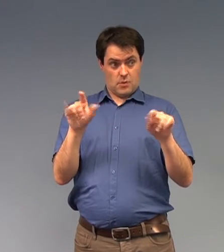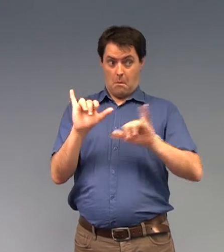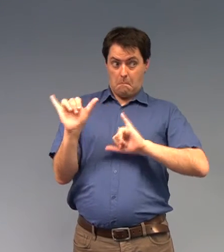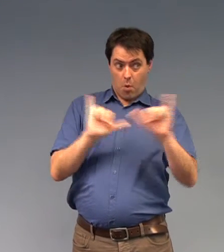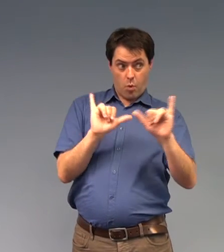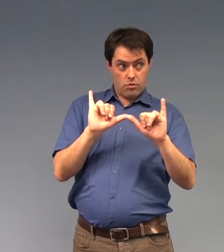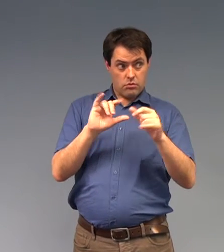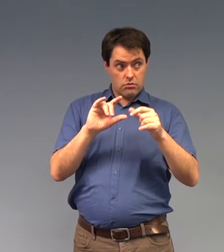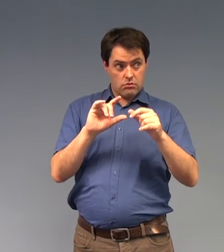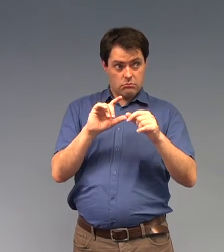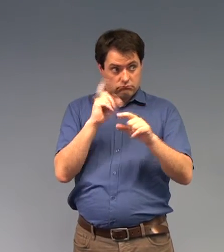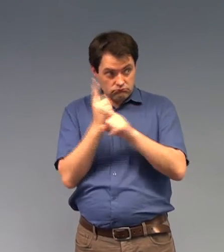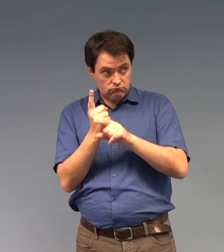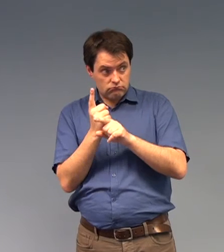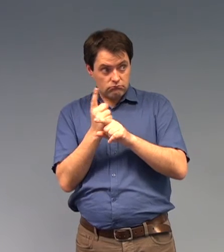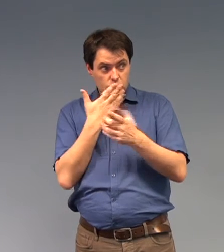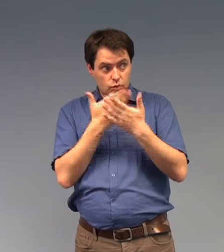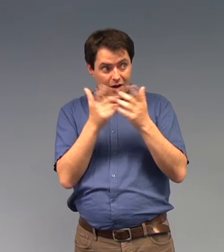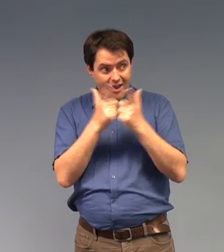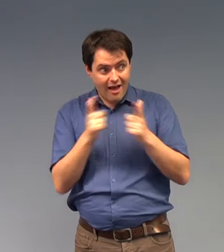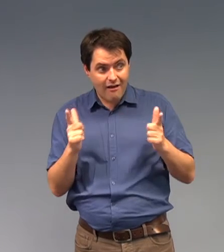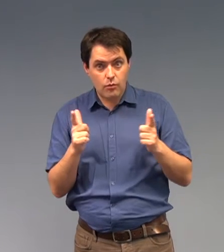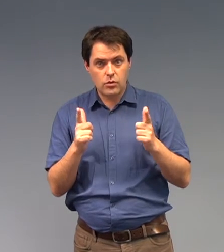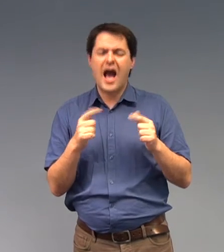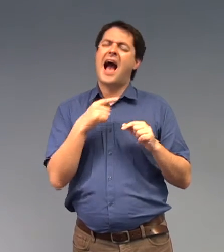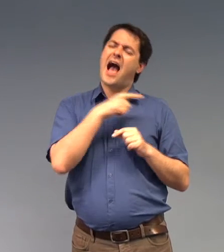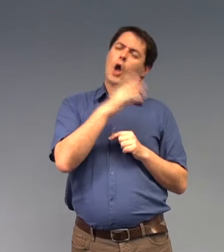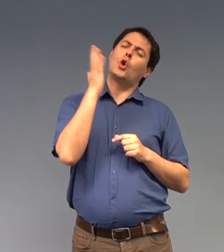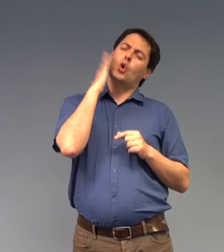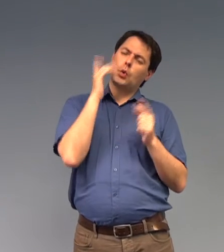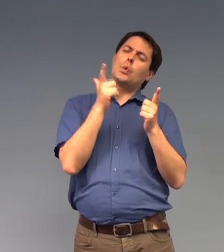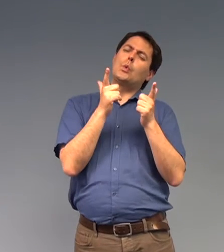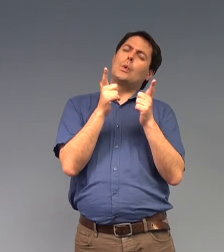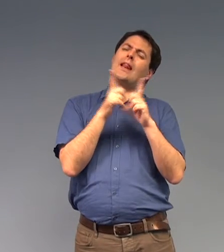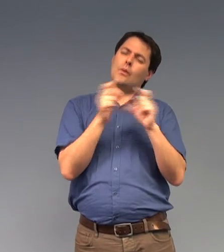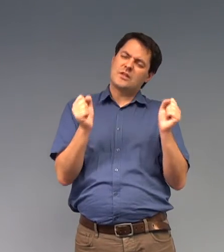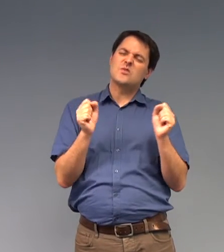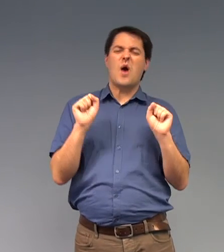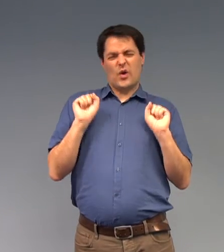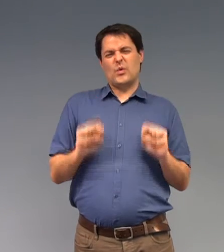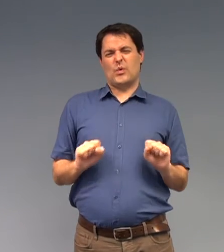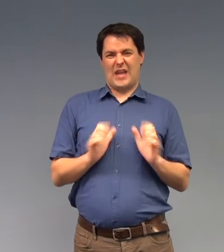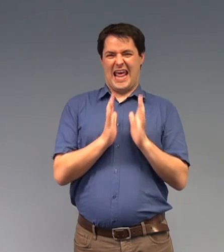And I asked a native signer who was Deaf to say if they were both grammatically accurate or not.